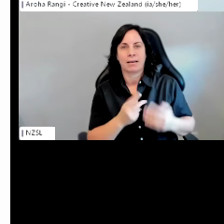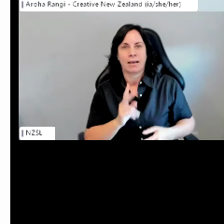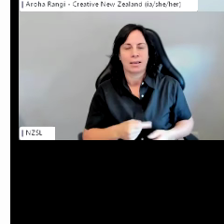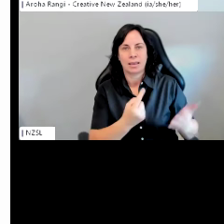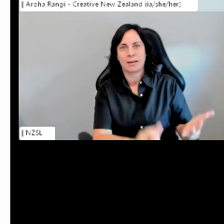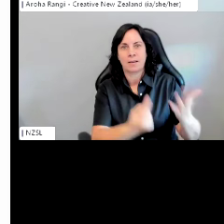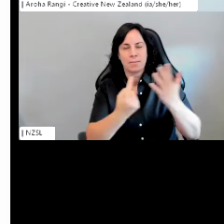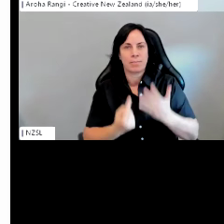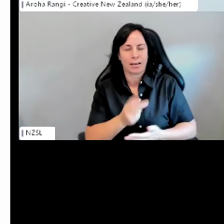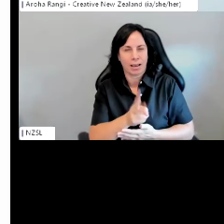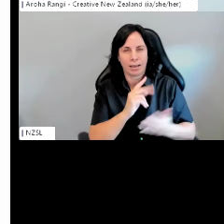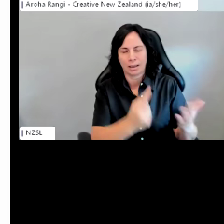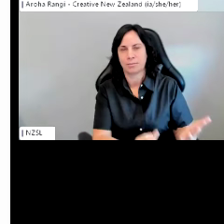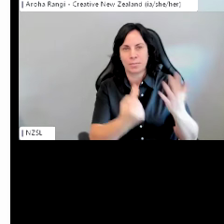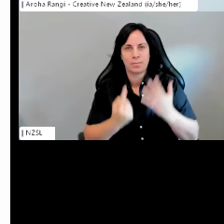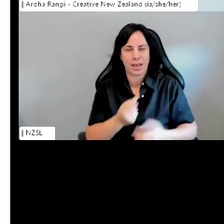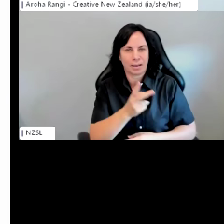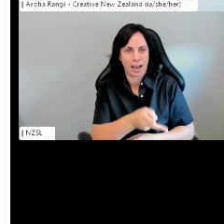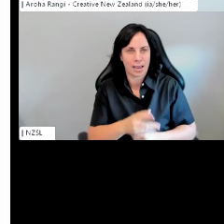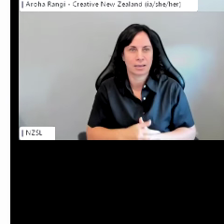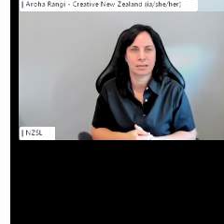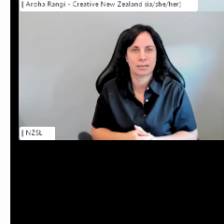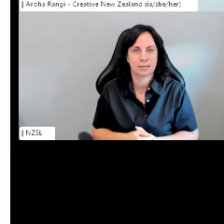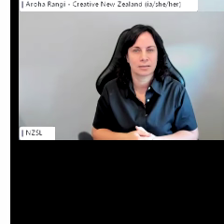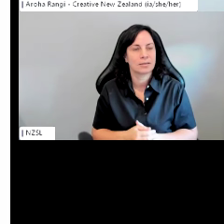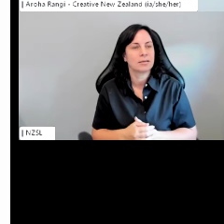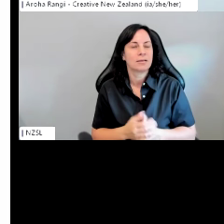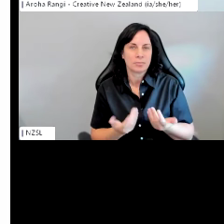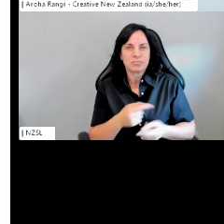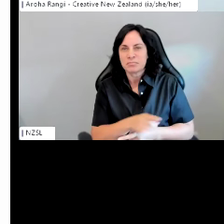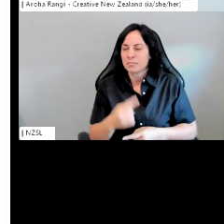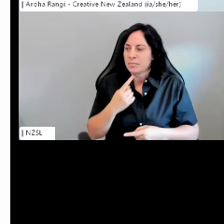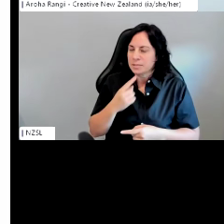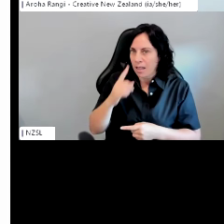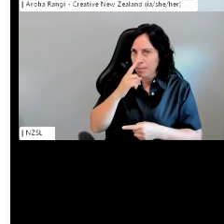give you money. It's also what makes them go and tell other people about you. Um, and so I think